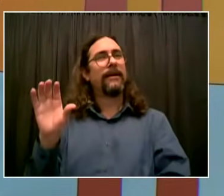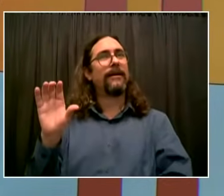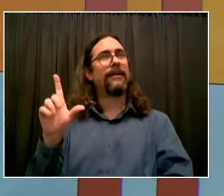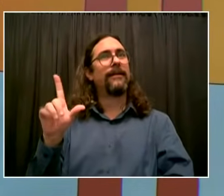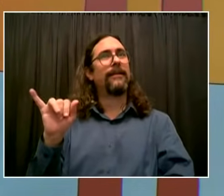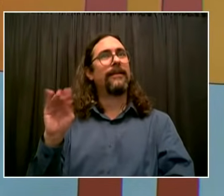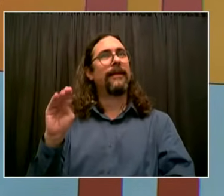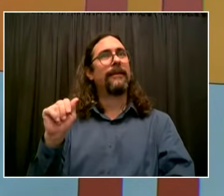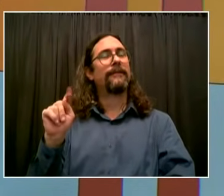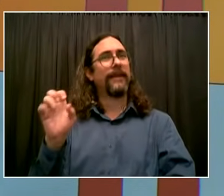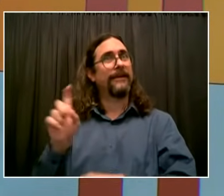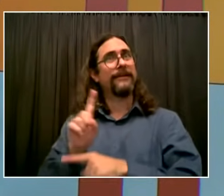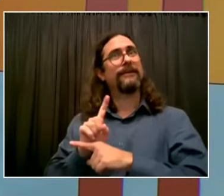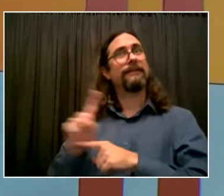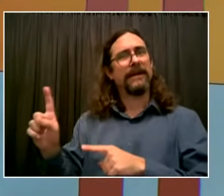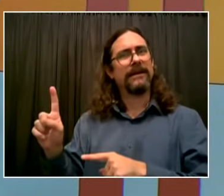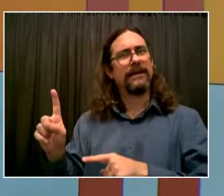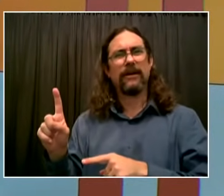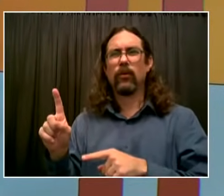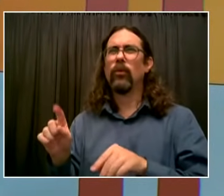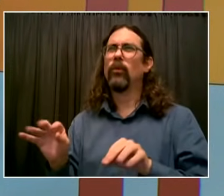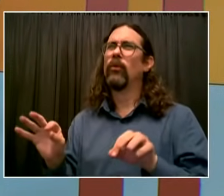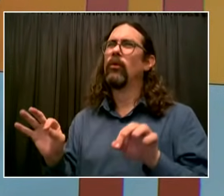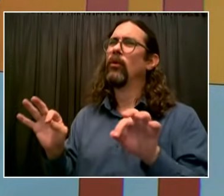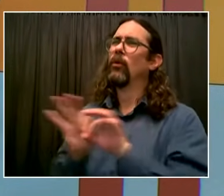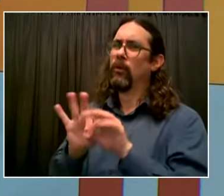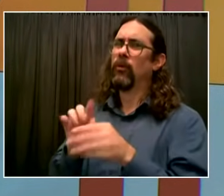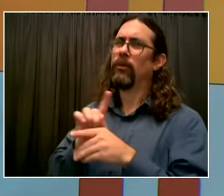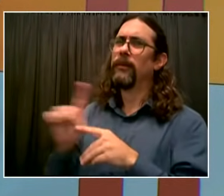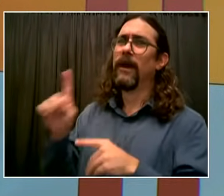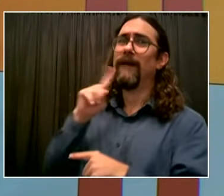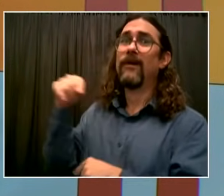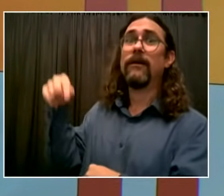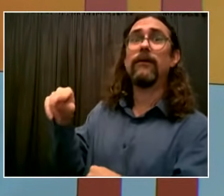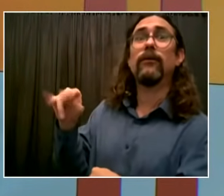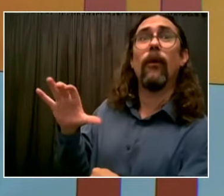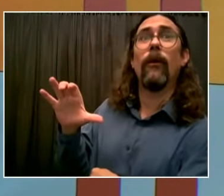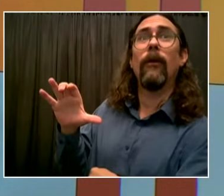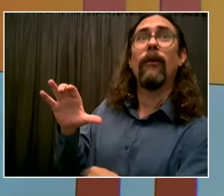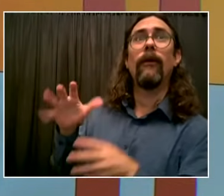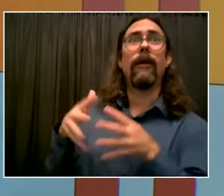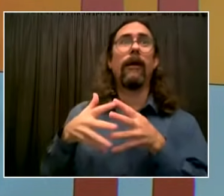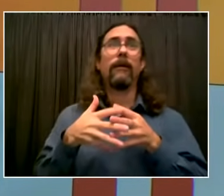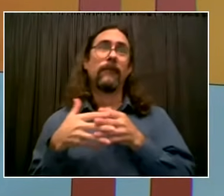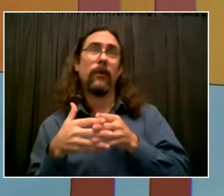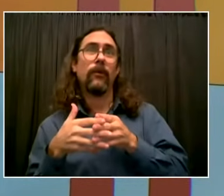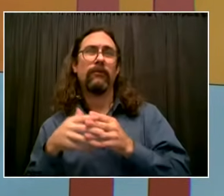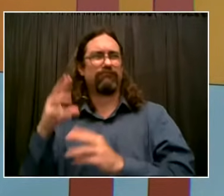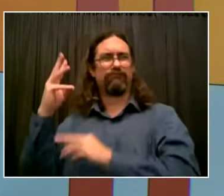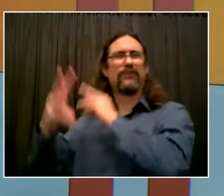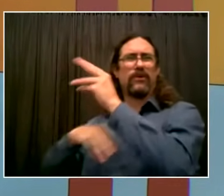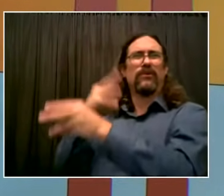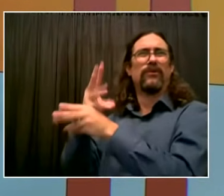WEEK, IT IS SUCH AN IPOMRANTT WEEK FOR THIS CITY, FOR THIS NATION, FOR THIS PLANET. POWERFUL MESSAGE